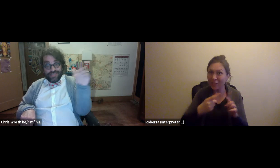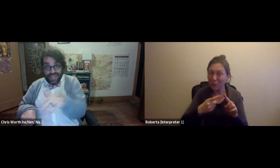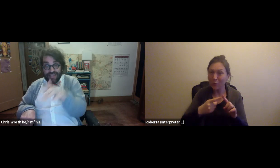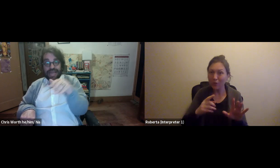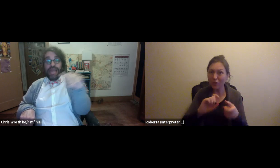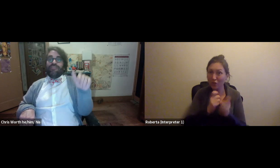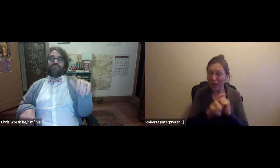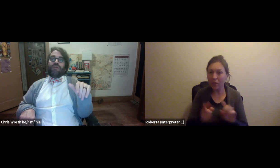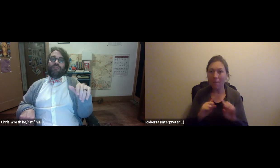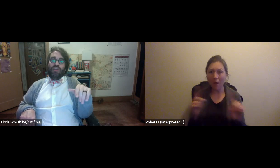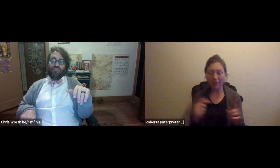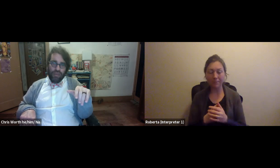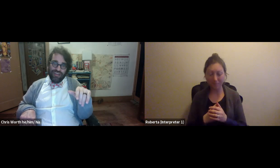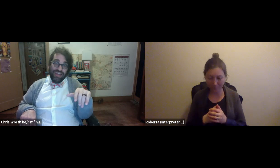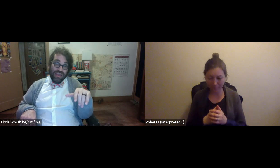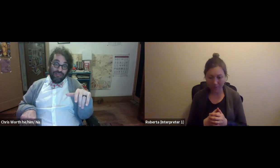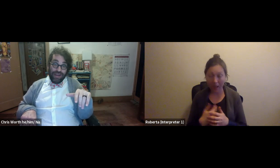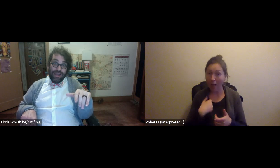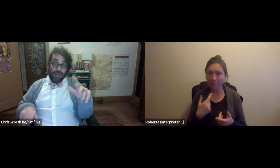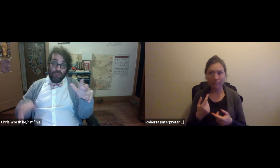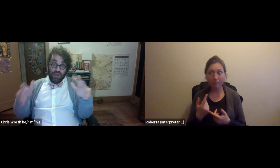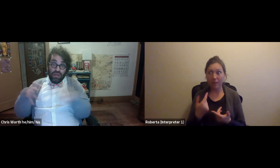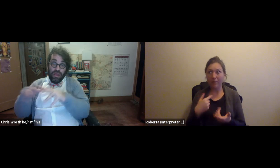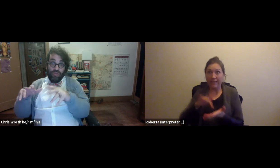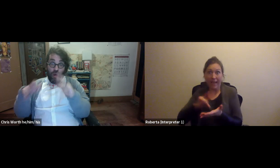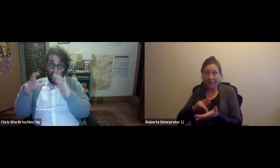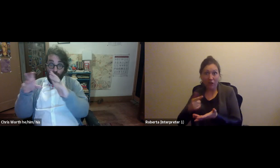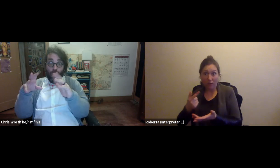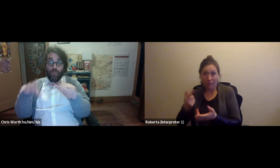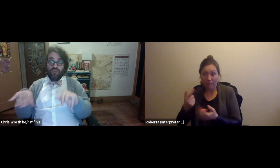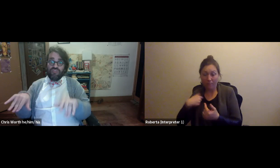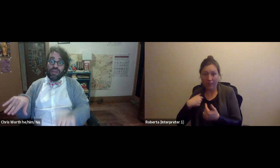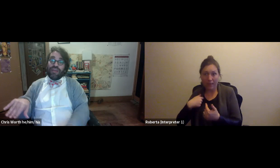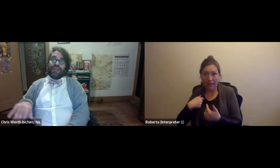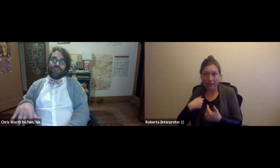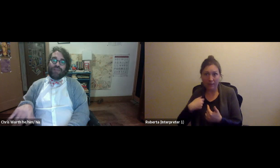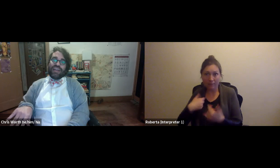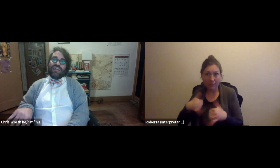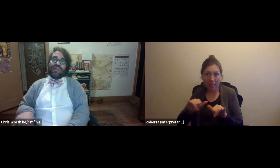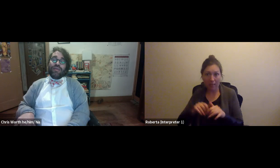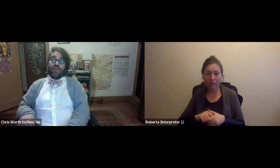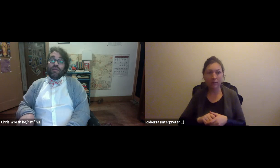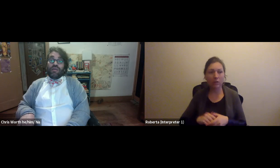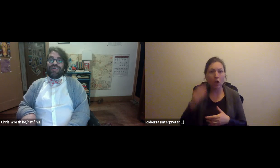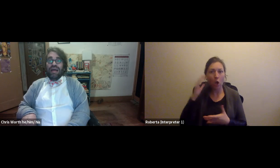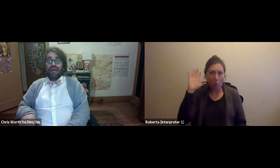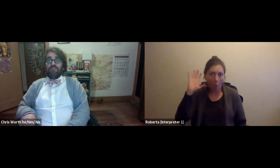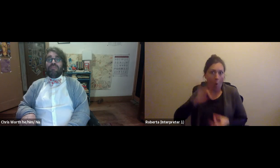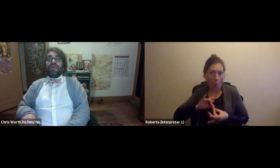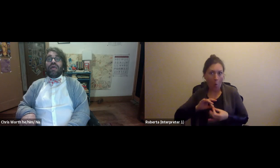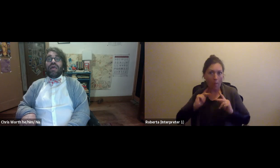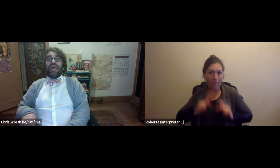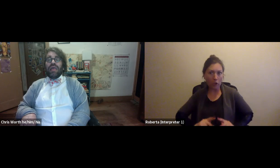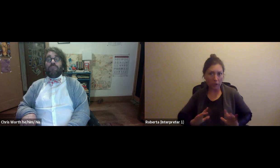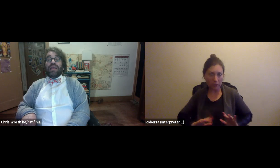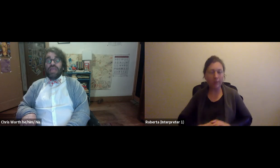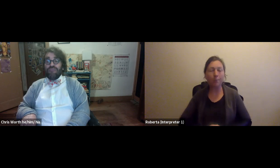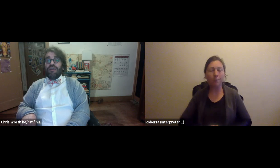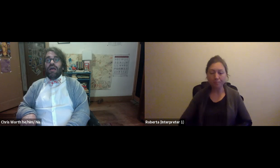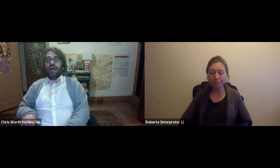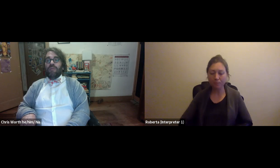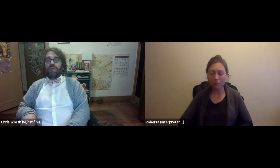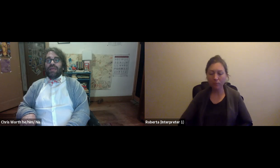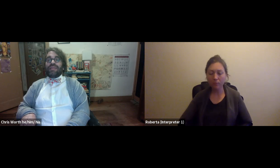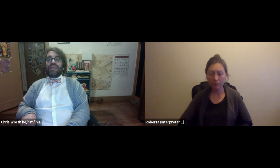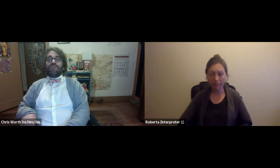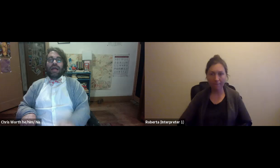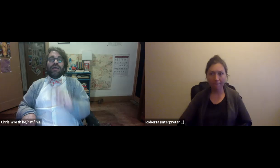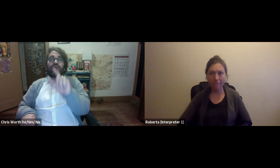since I had this revelation about "The Whole Person" right. But even, I'm getting teary-eyed,